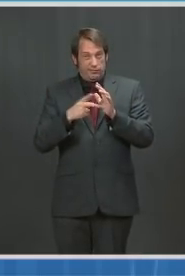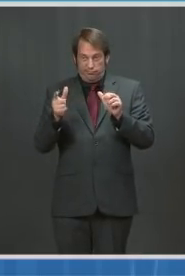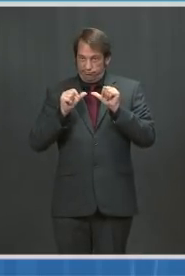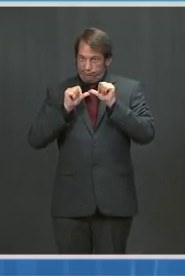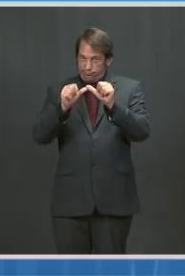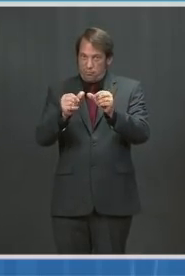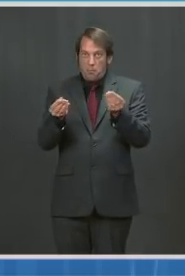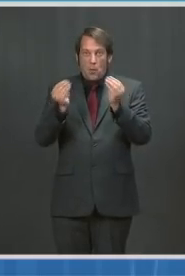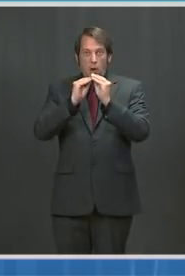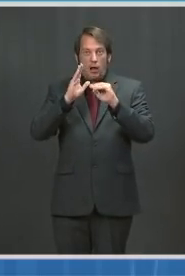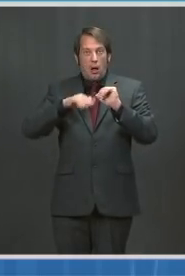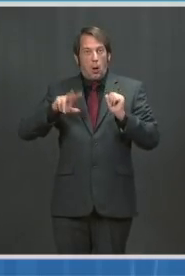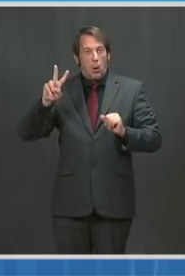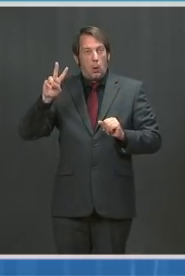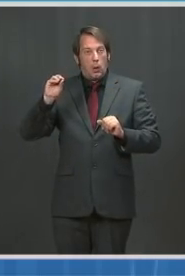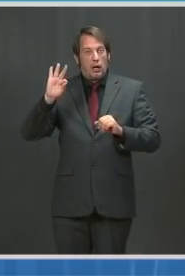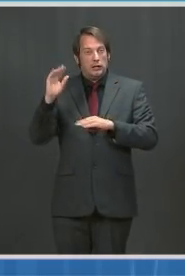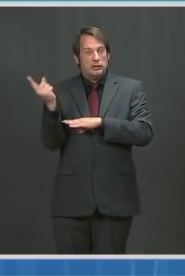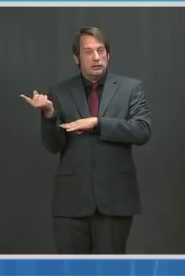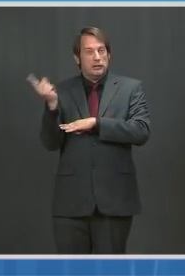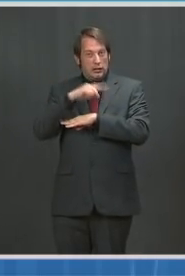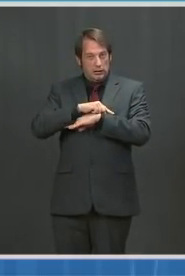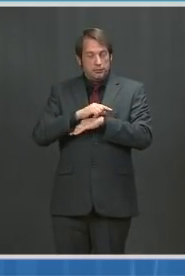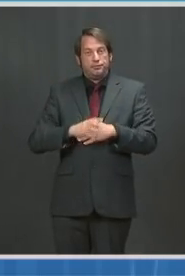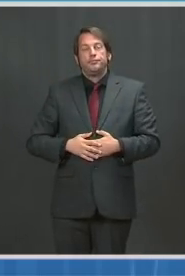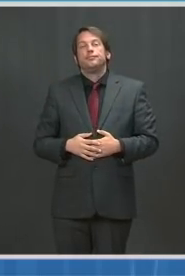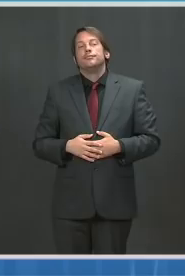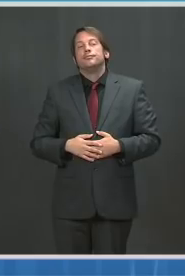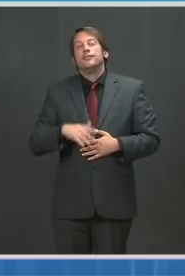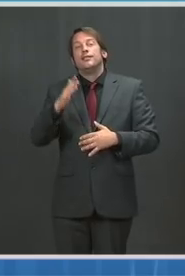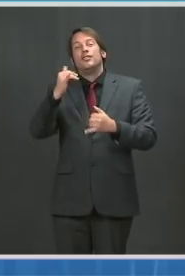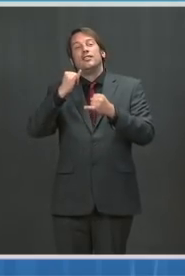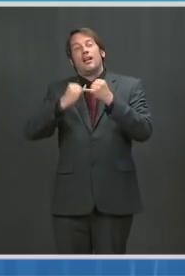And on the final slide, the conclusion that although